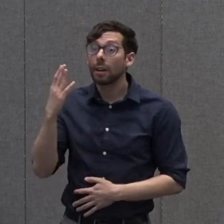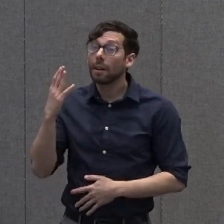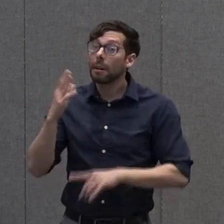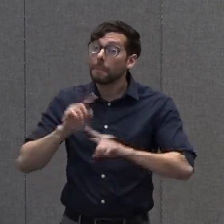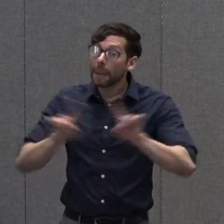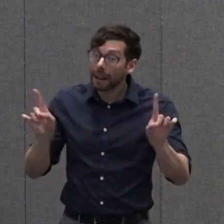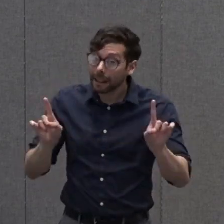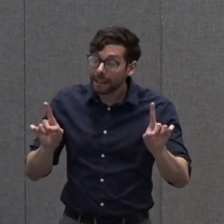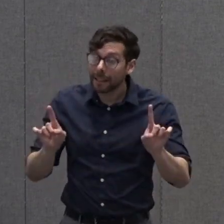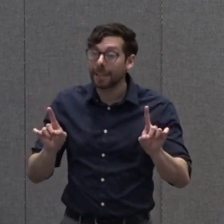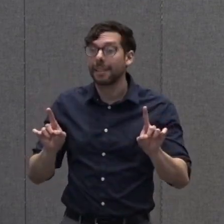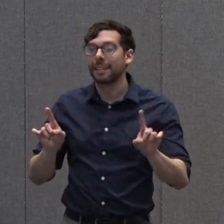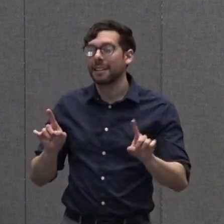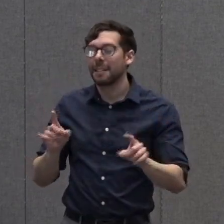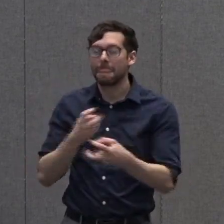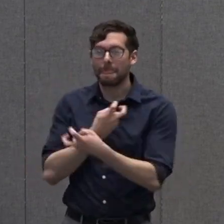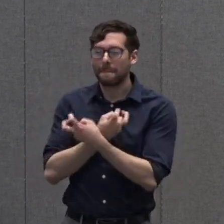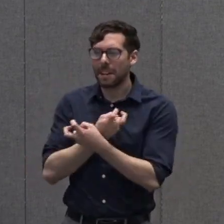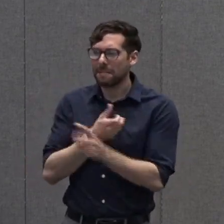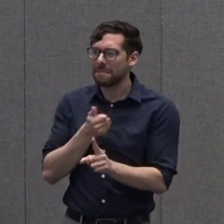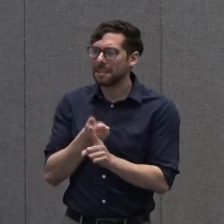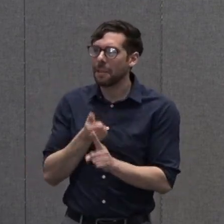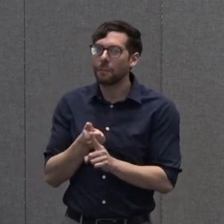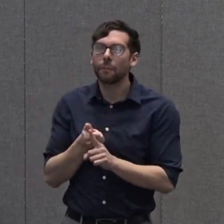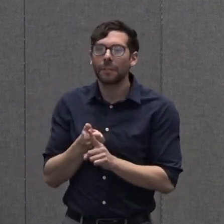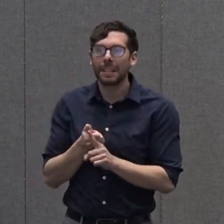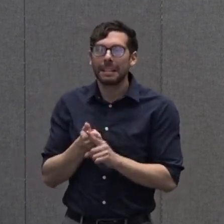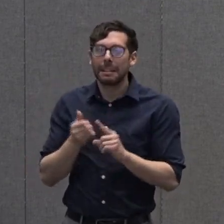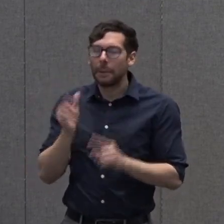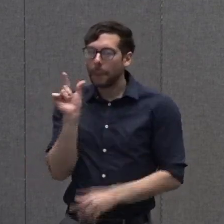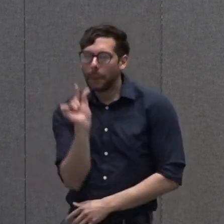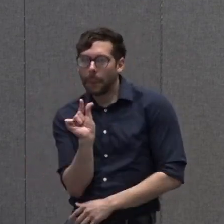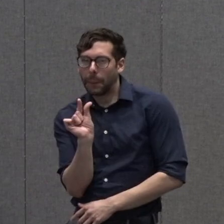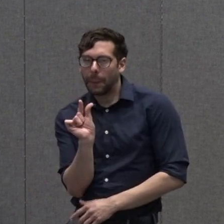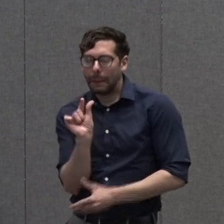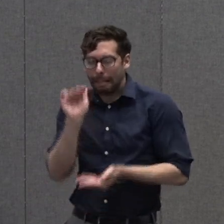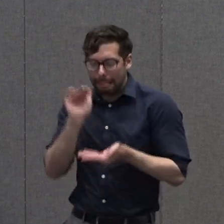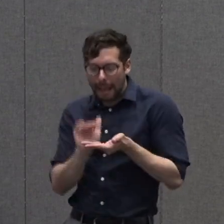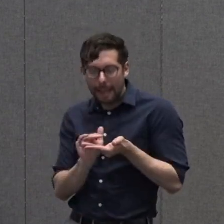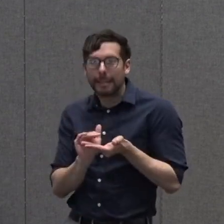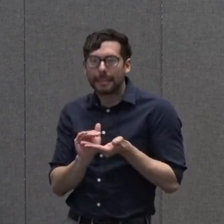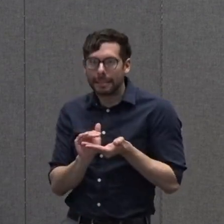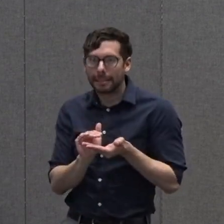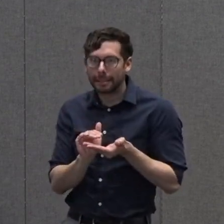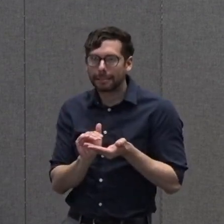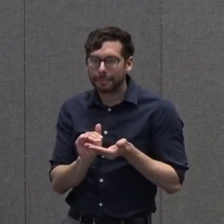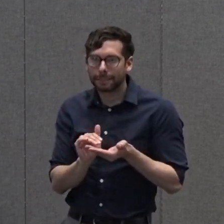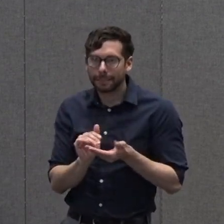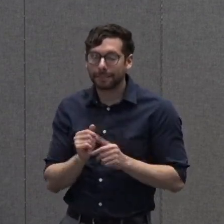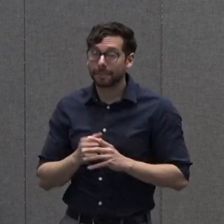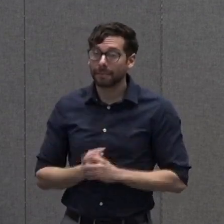If you were a little cricket, like she eats at the museum, you'd be in big trouble to be in that enclosure with her.